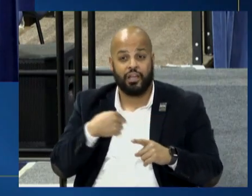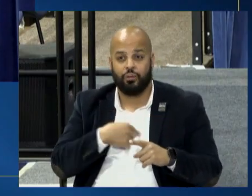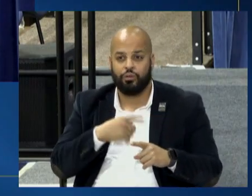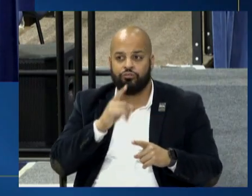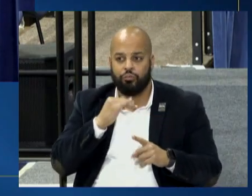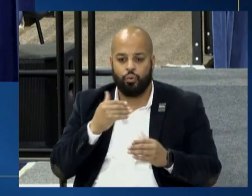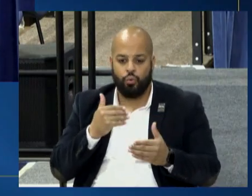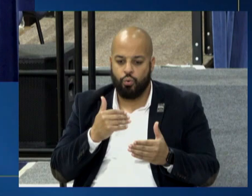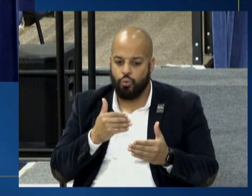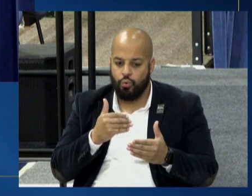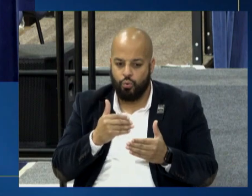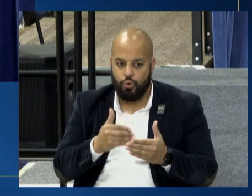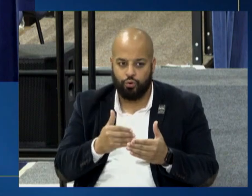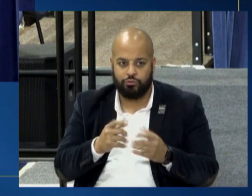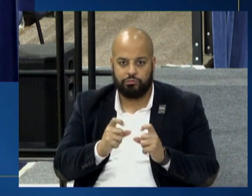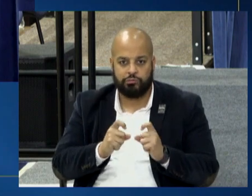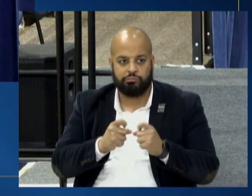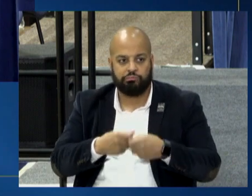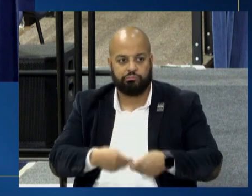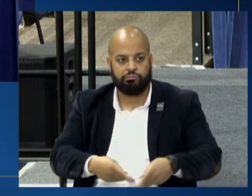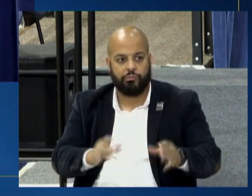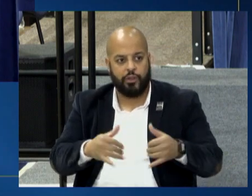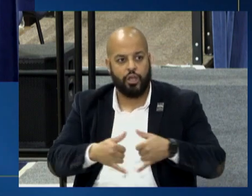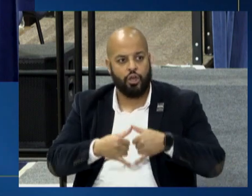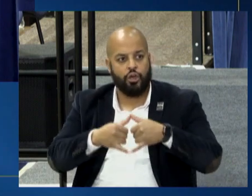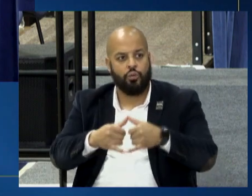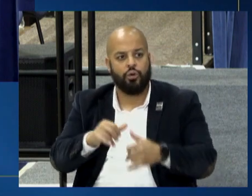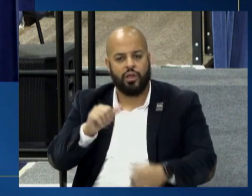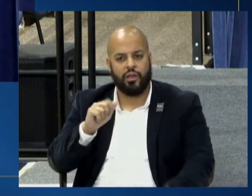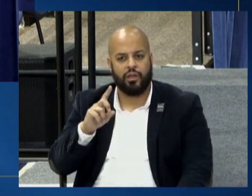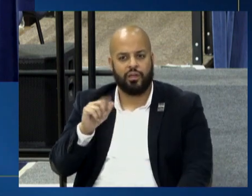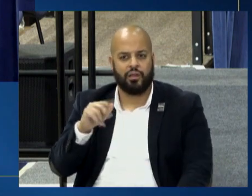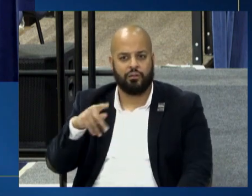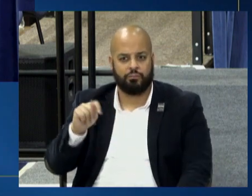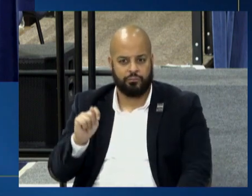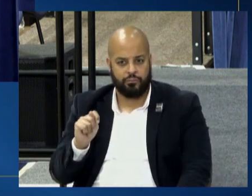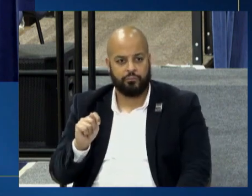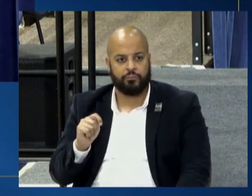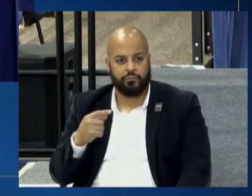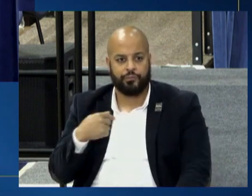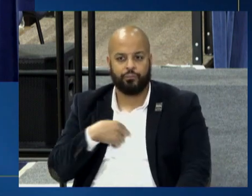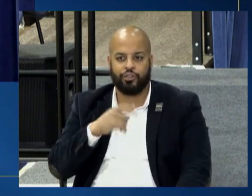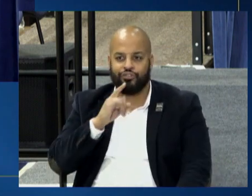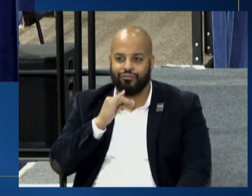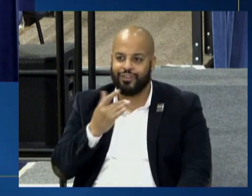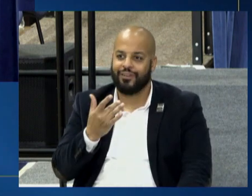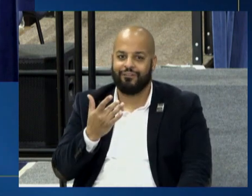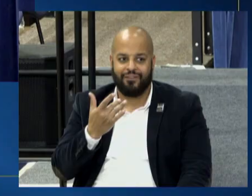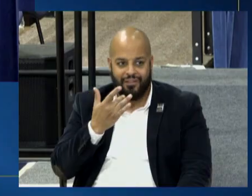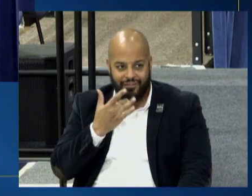on those awards is ADAPT. We're actually very fortunate that the program manager, Andrea Bild,